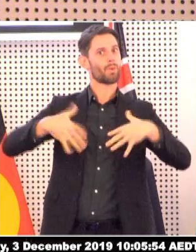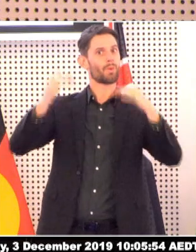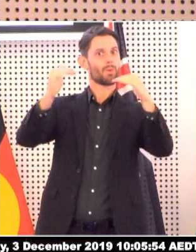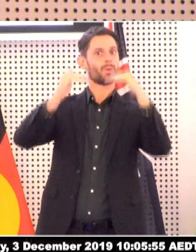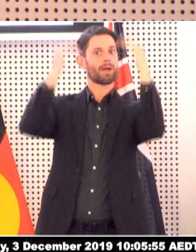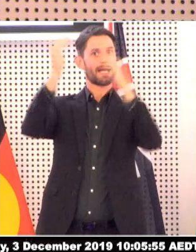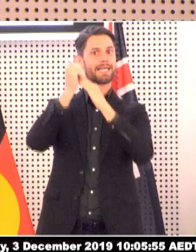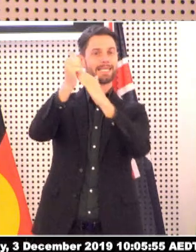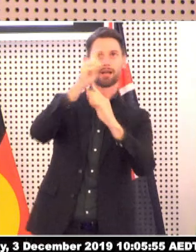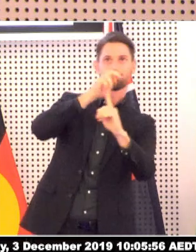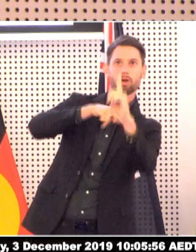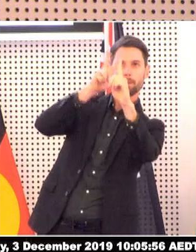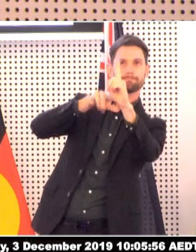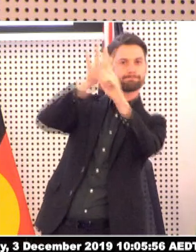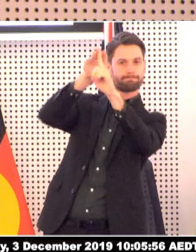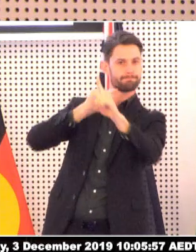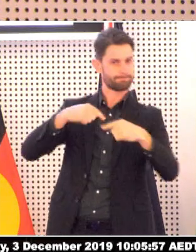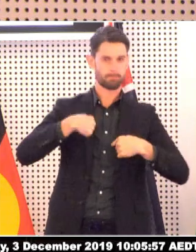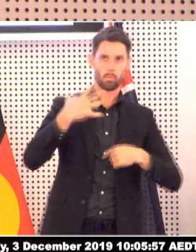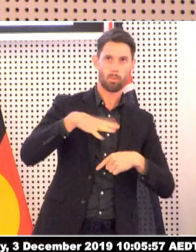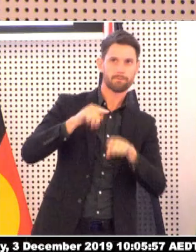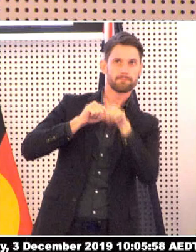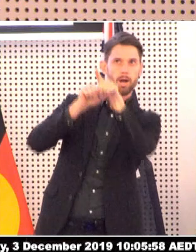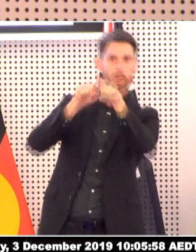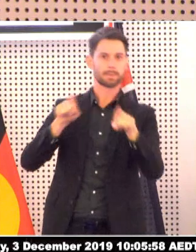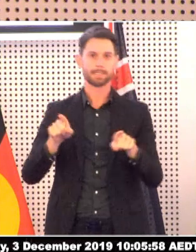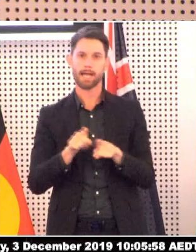and emerge as leaders themselves as empowered leaders